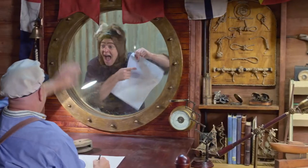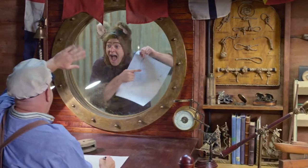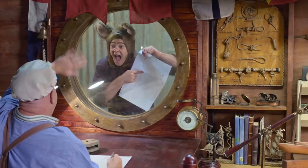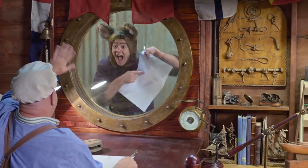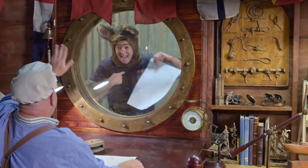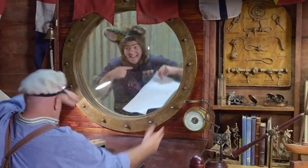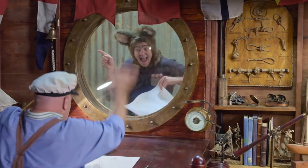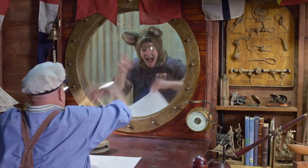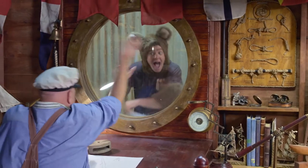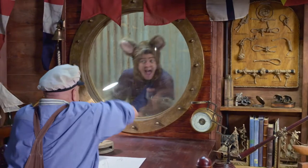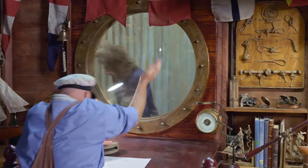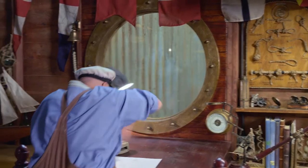Ah, hello. Come on in.